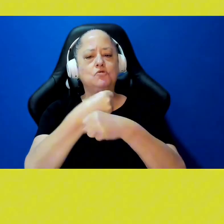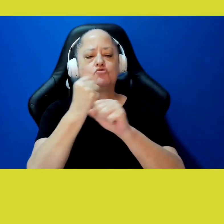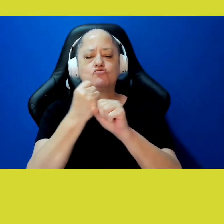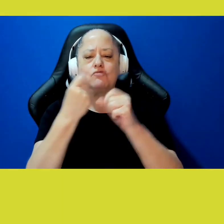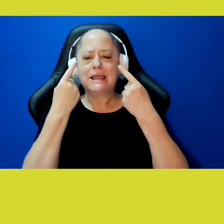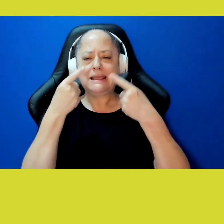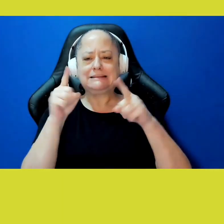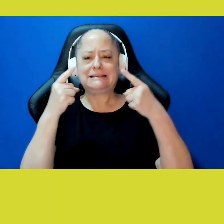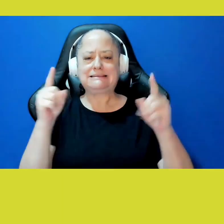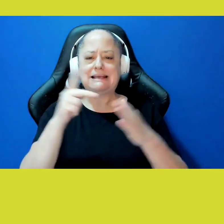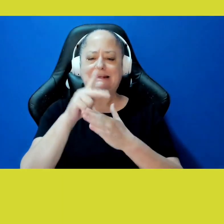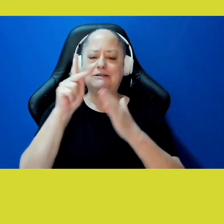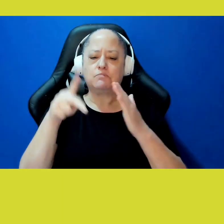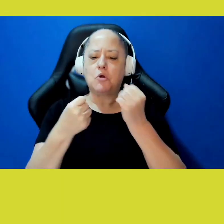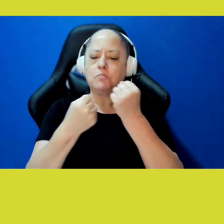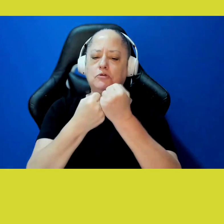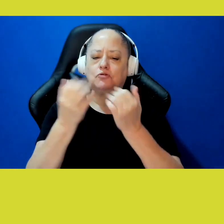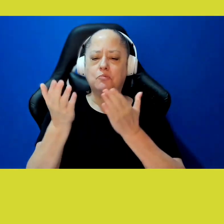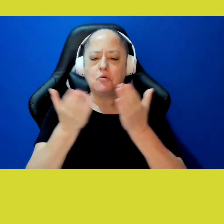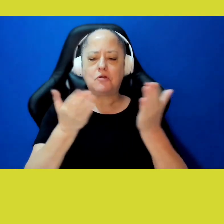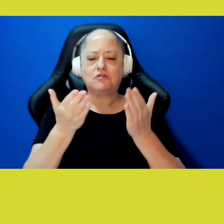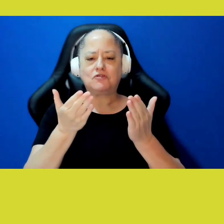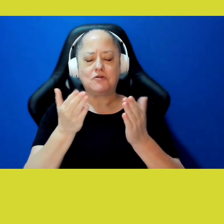program, the support services that come after housing.